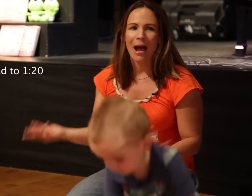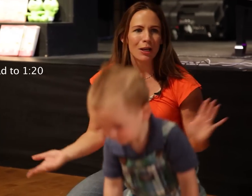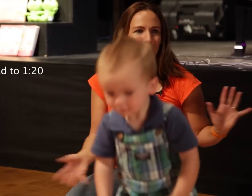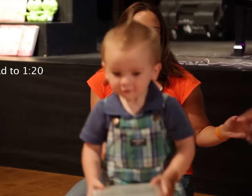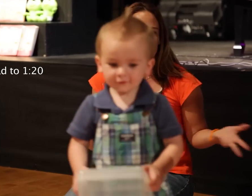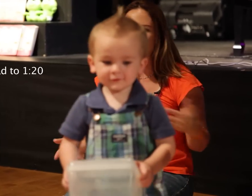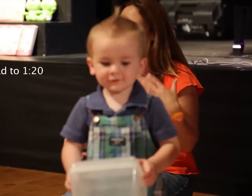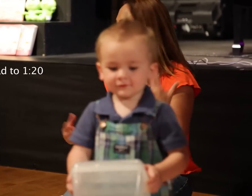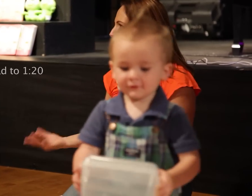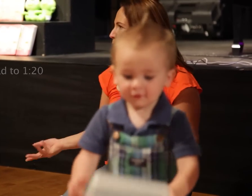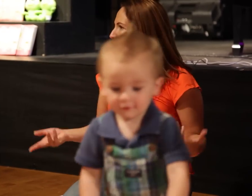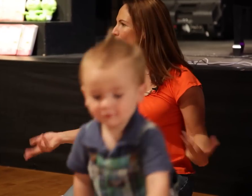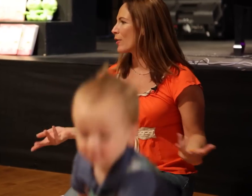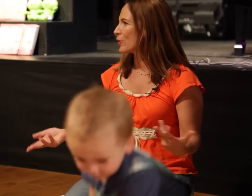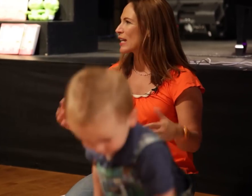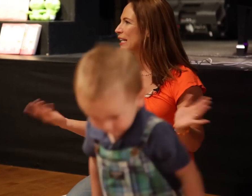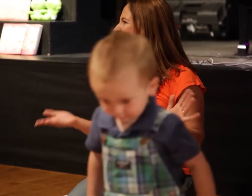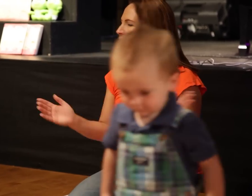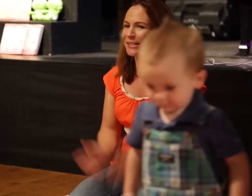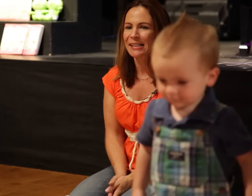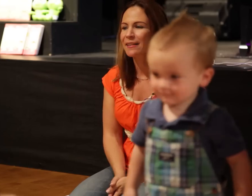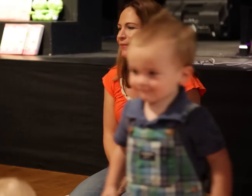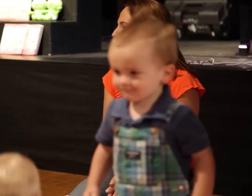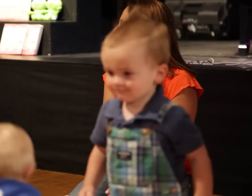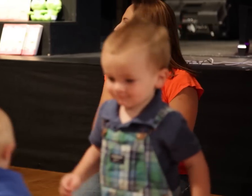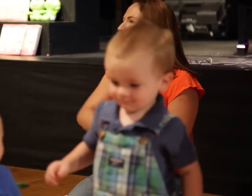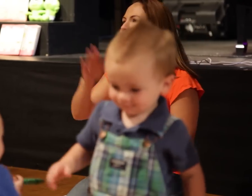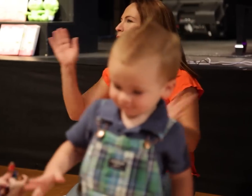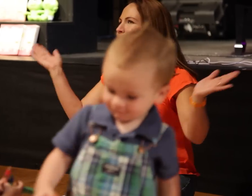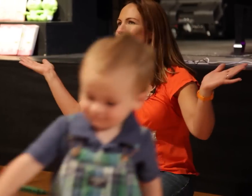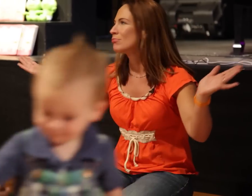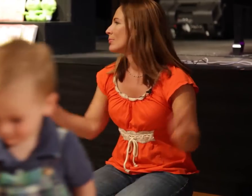how long have you been doing it, and have you taken any classes or anything like that.